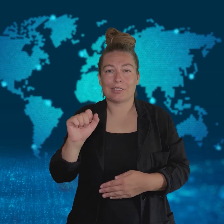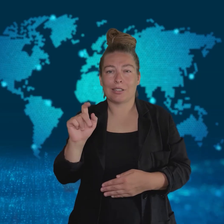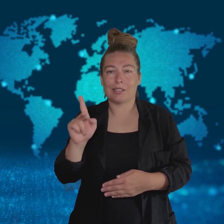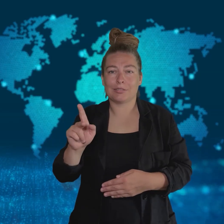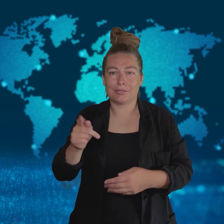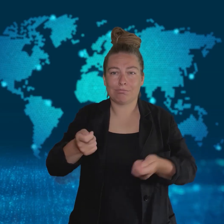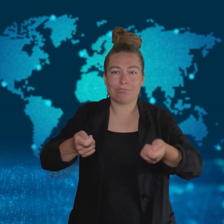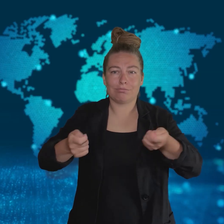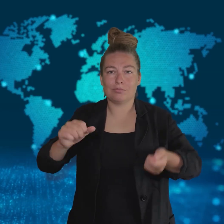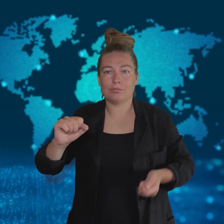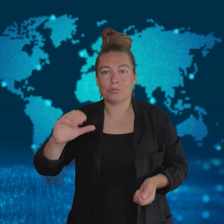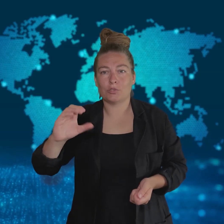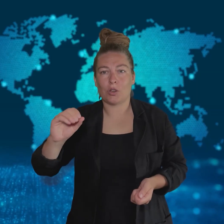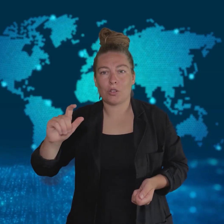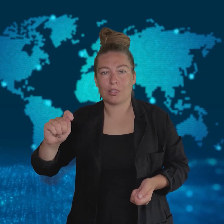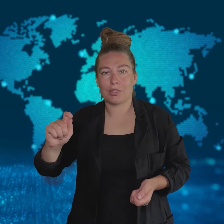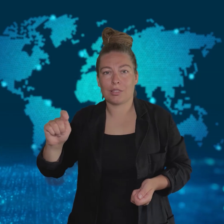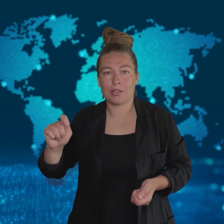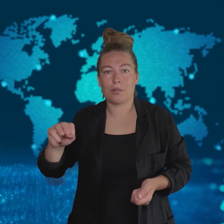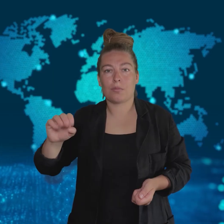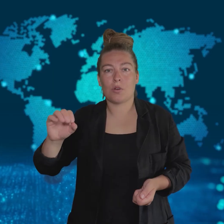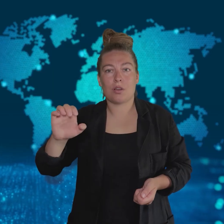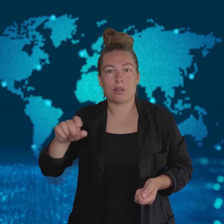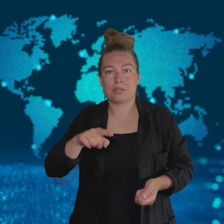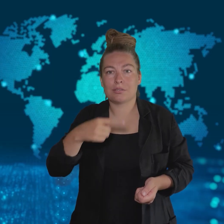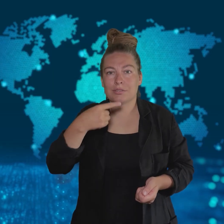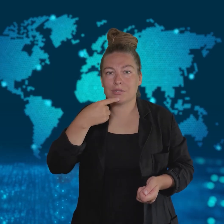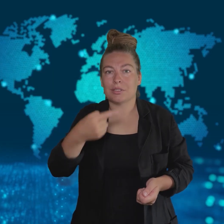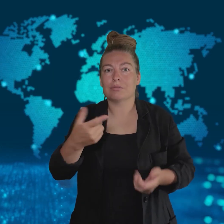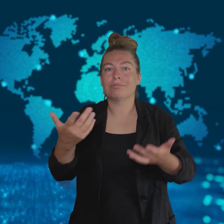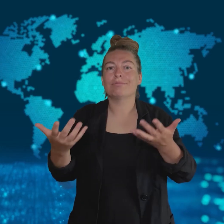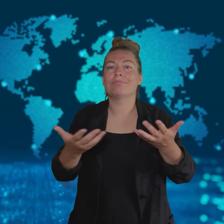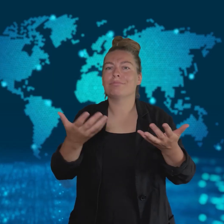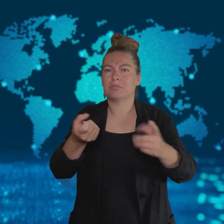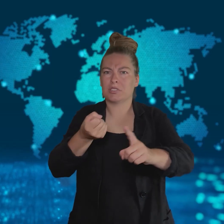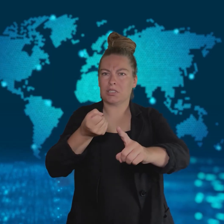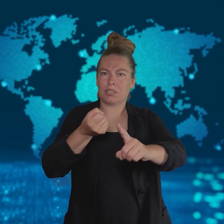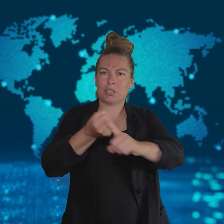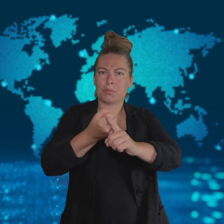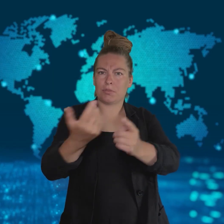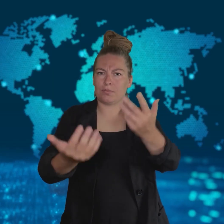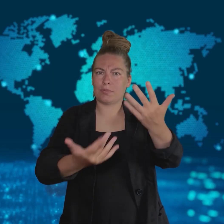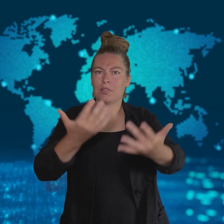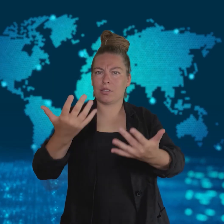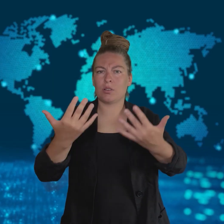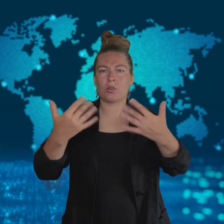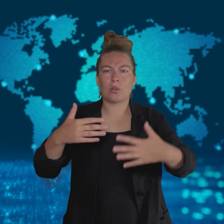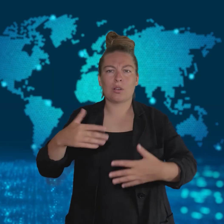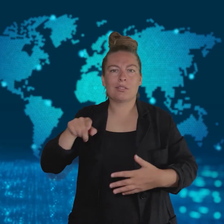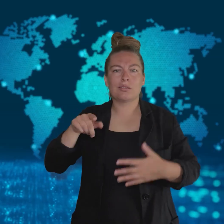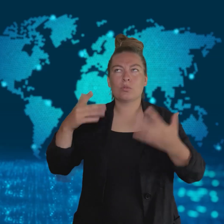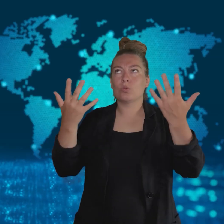Premier Scott Moe said weather is hot and dry.